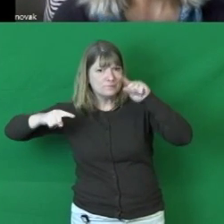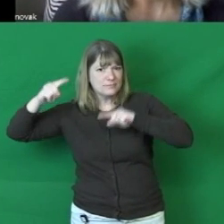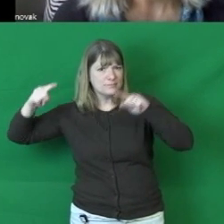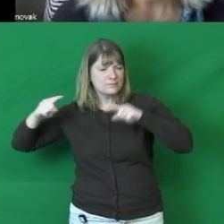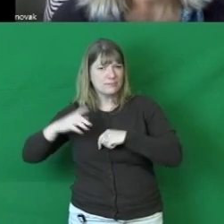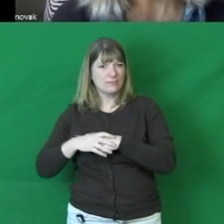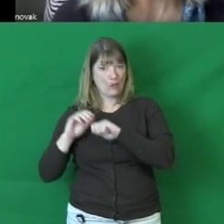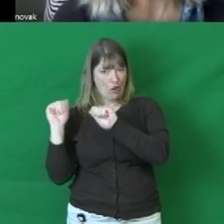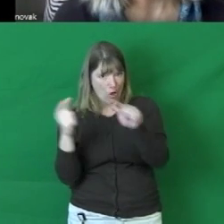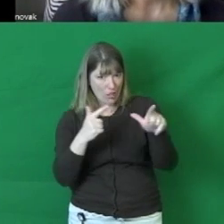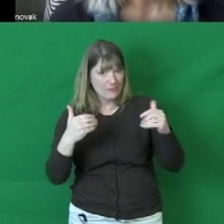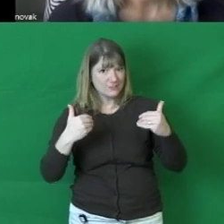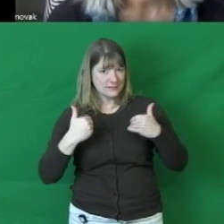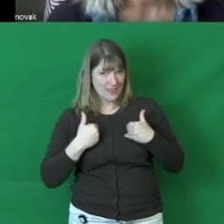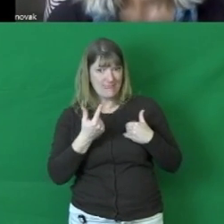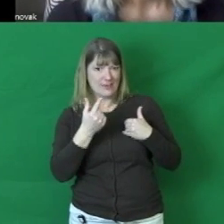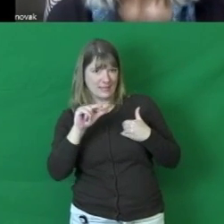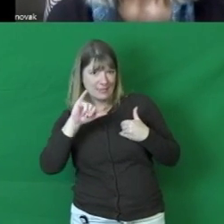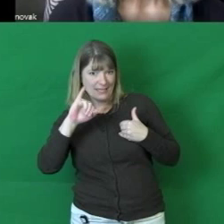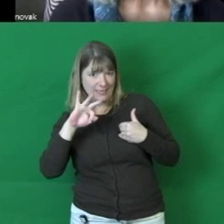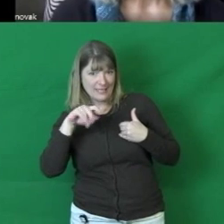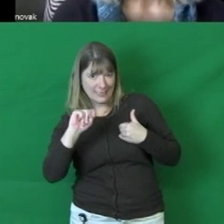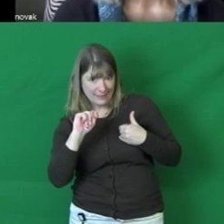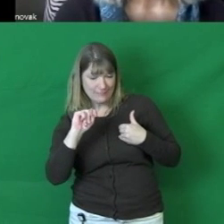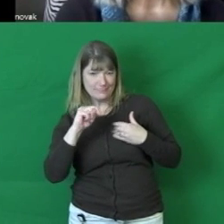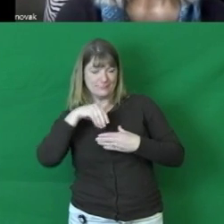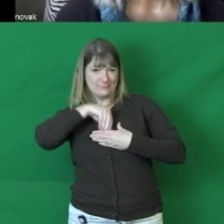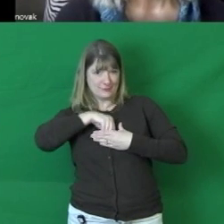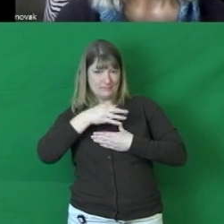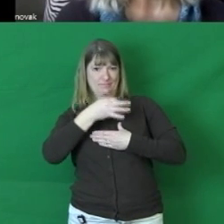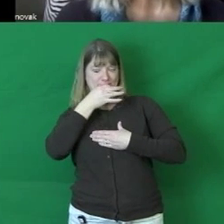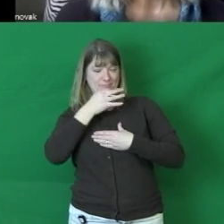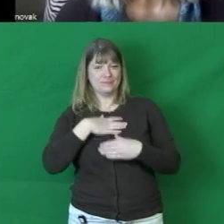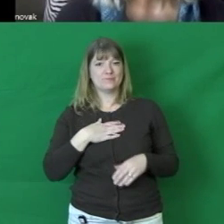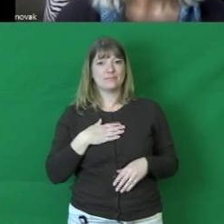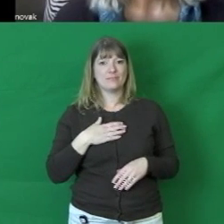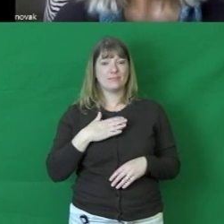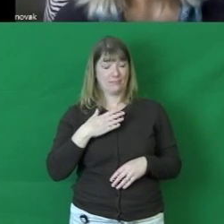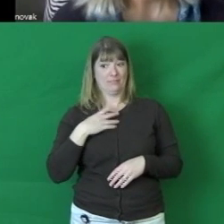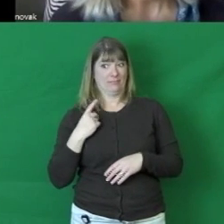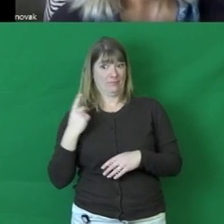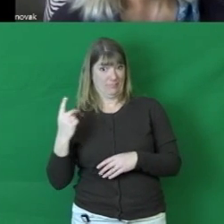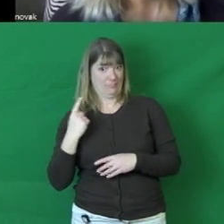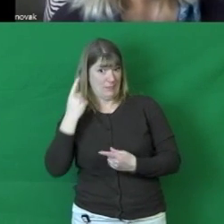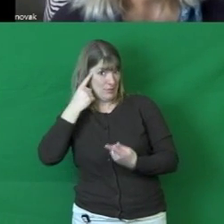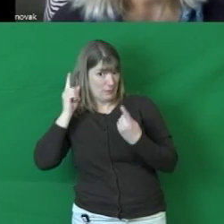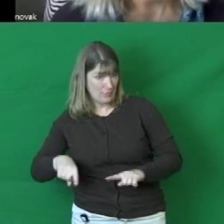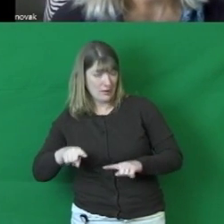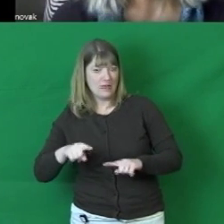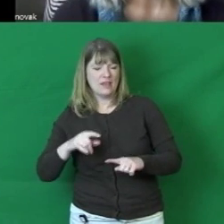and all of us have gifts. My theory and Gardner's theory is that, just because